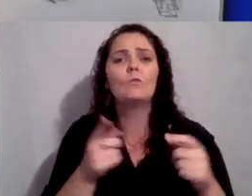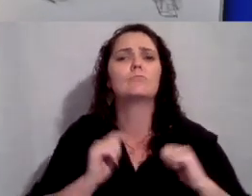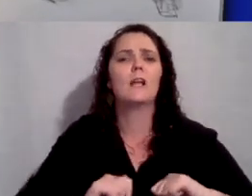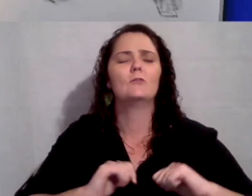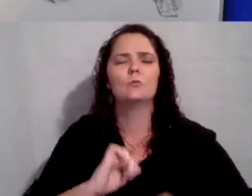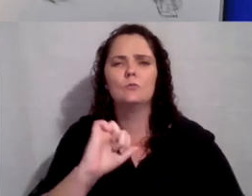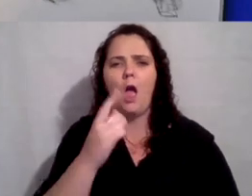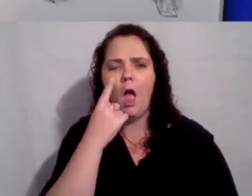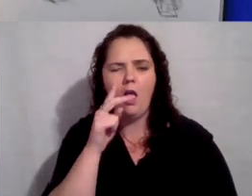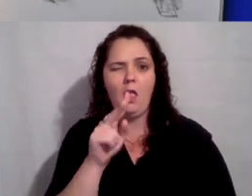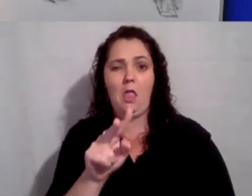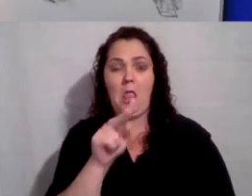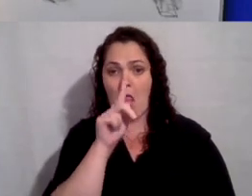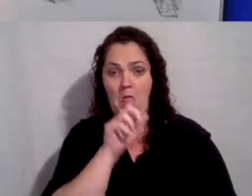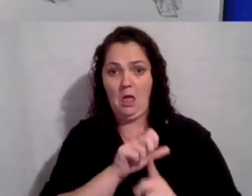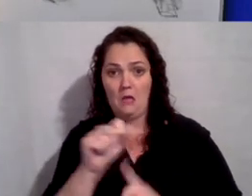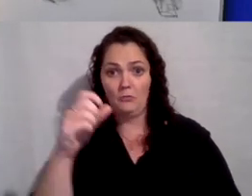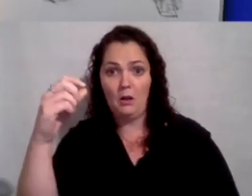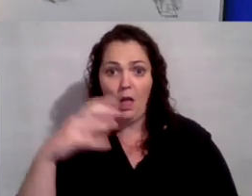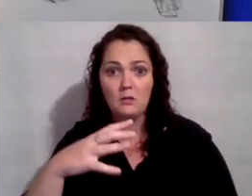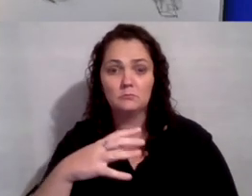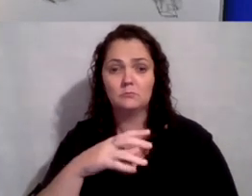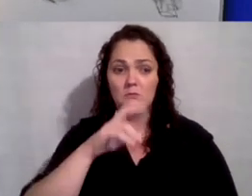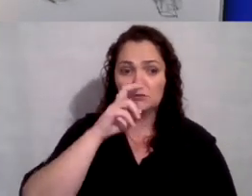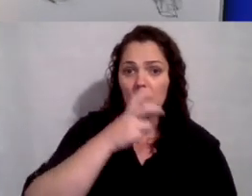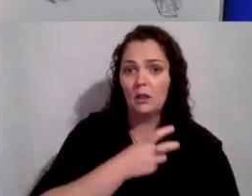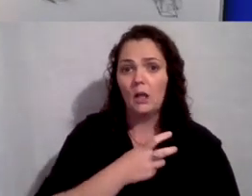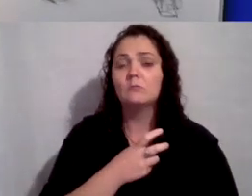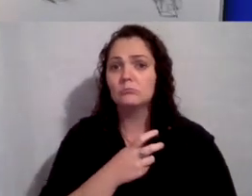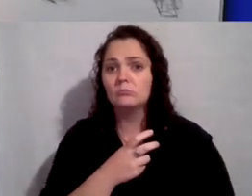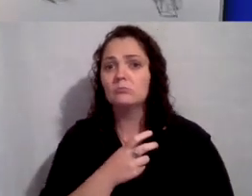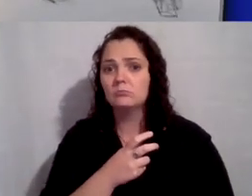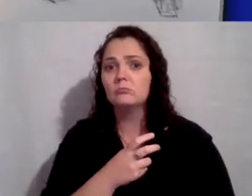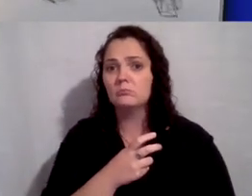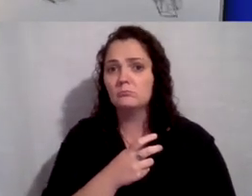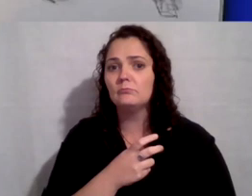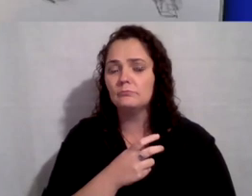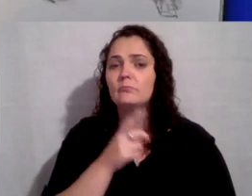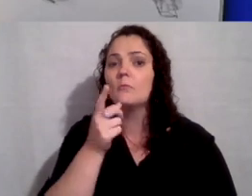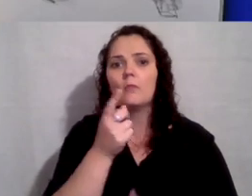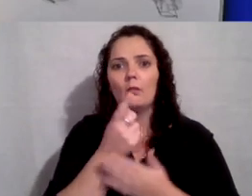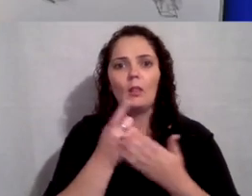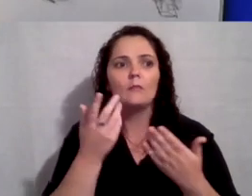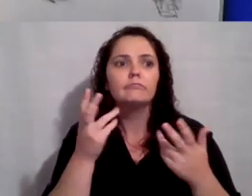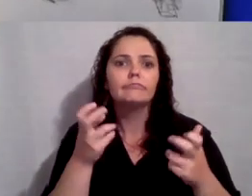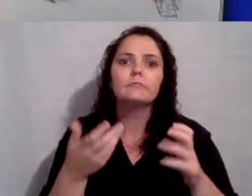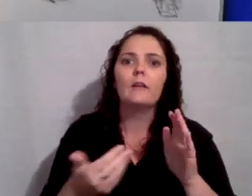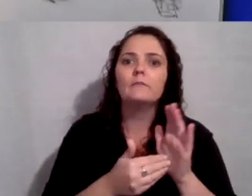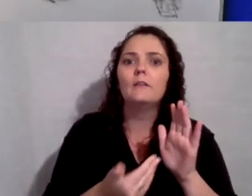shadow but it's a way of creating a type of mark which you won't typically create if you only work additively. If you only work by bringing material to your